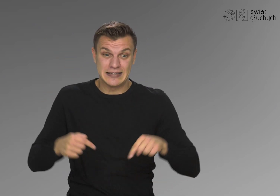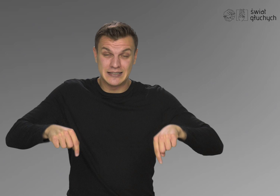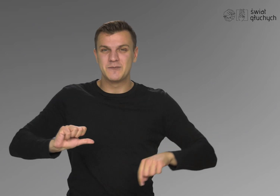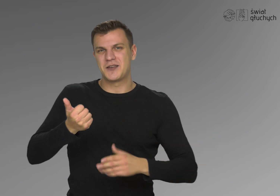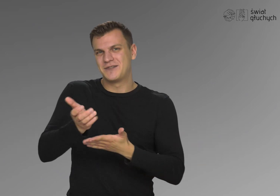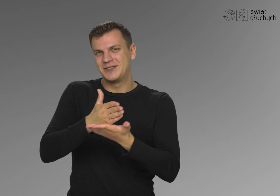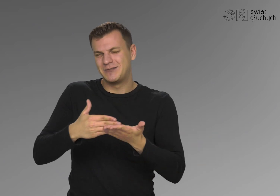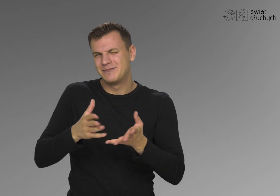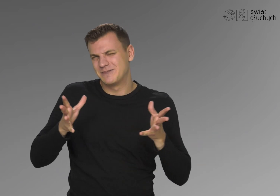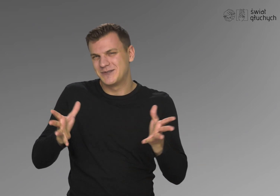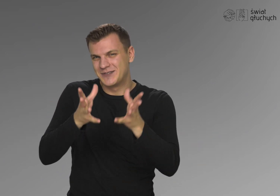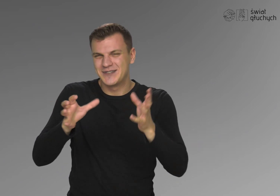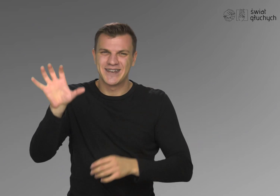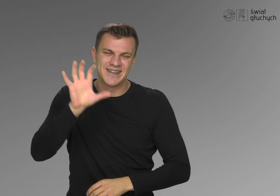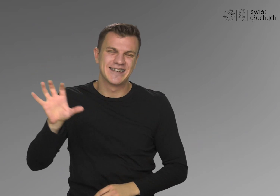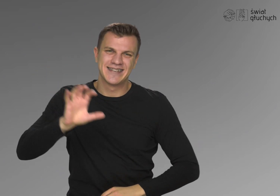Welcome to the first part.